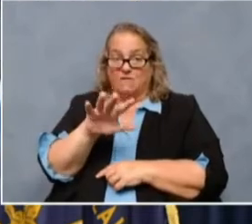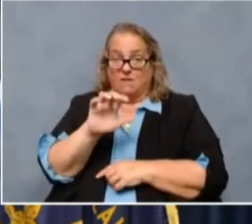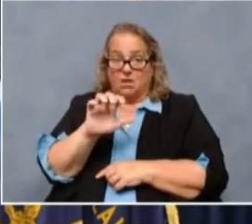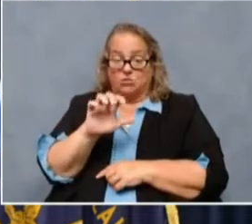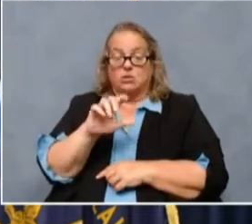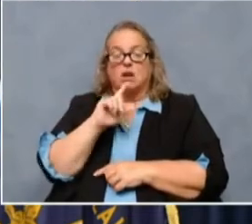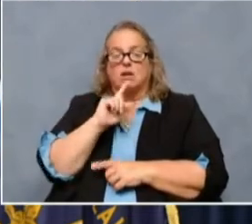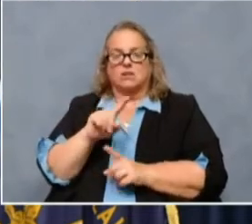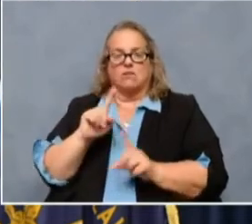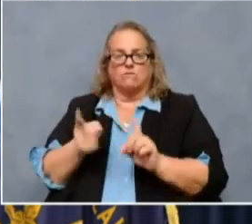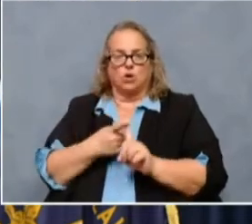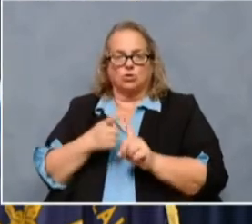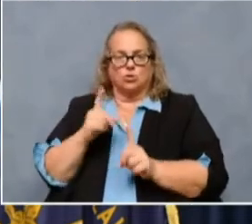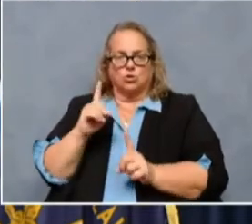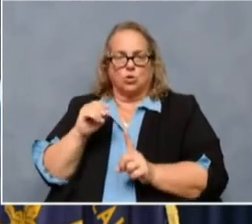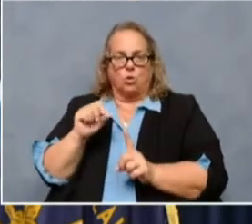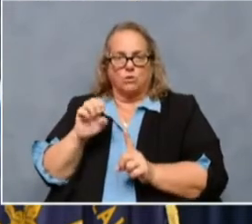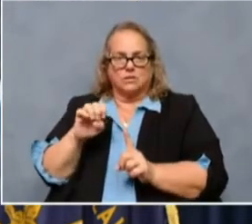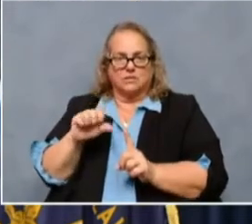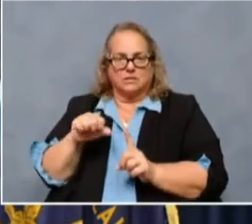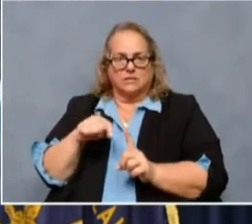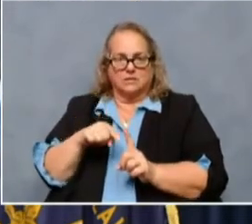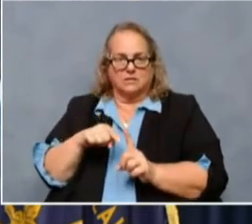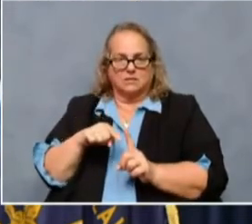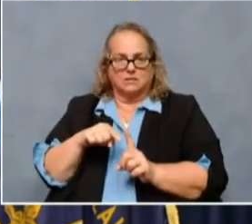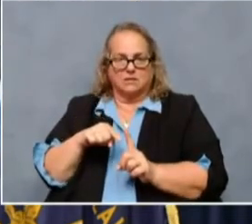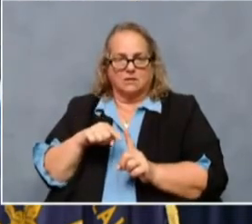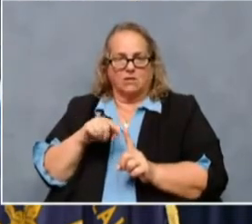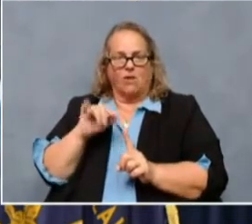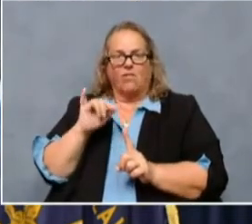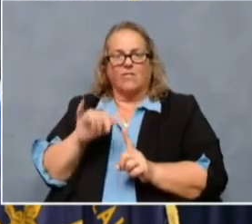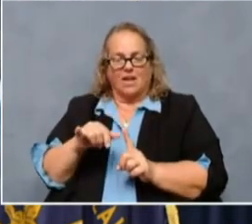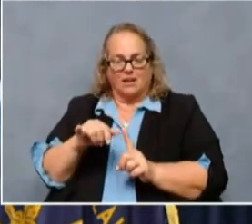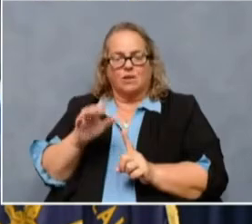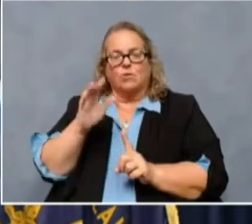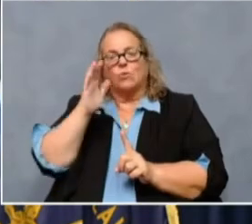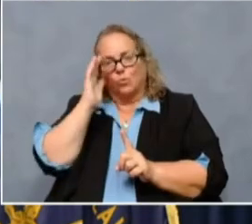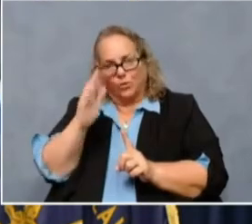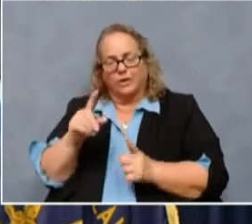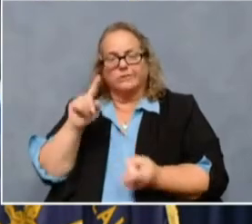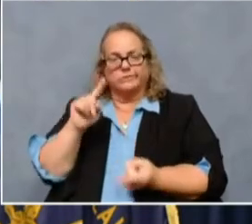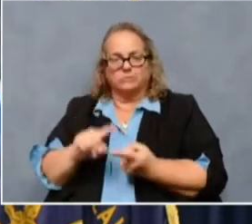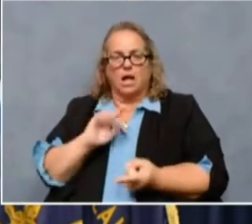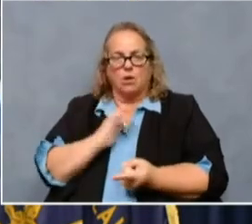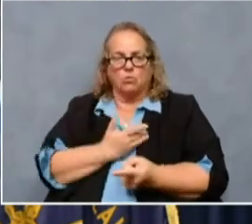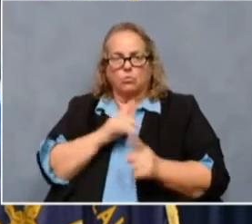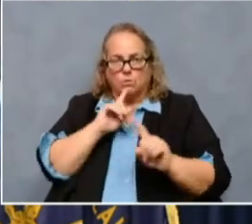that will be the hit to the reports that we put out. It'll lower our unique